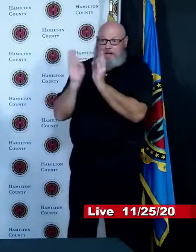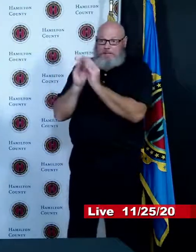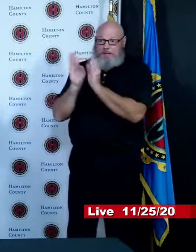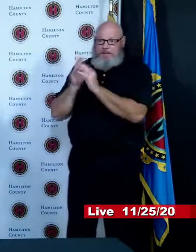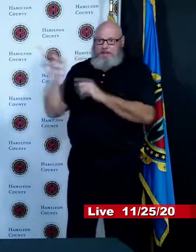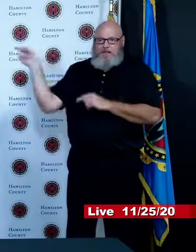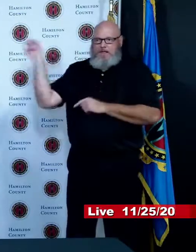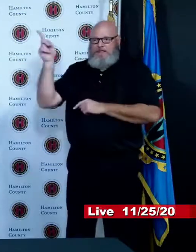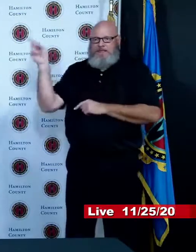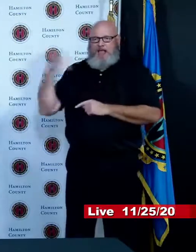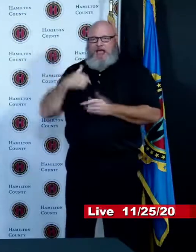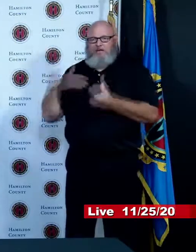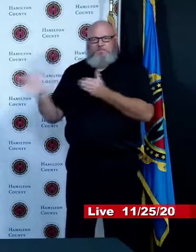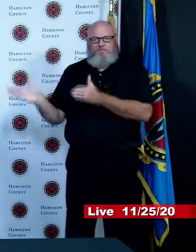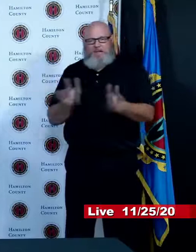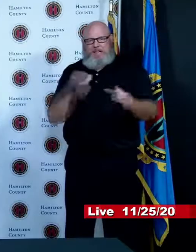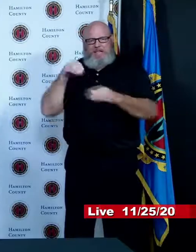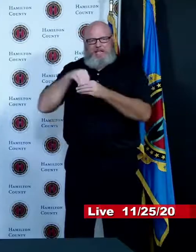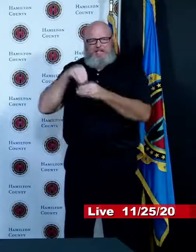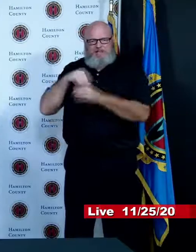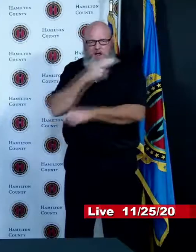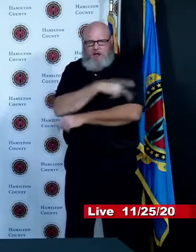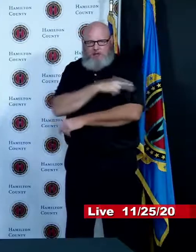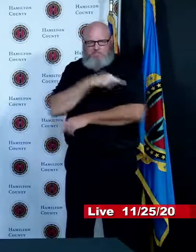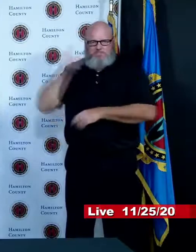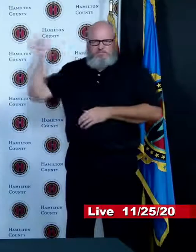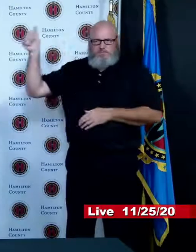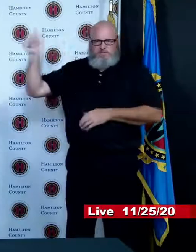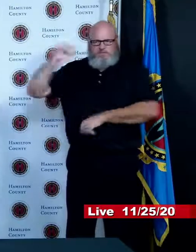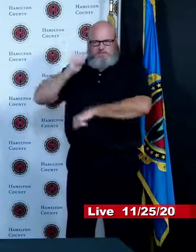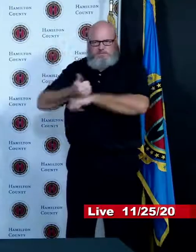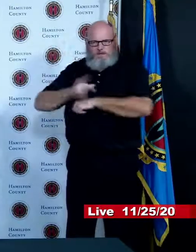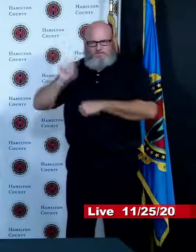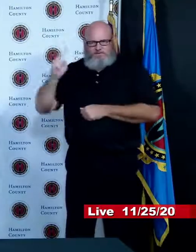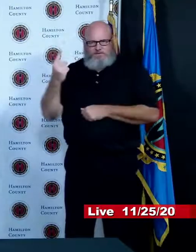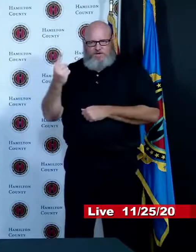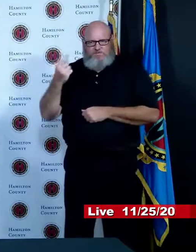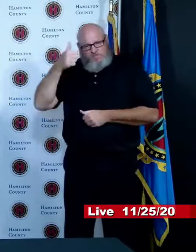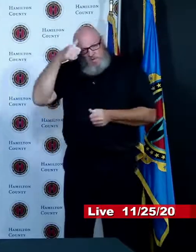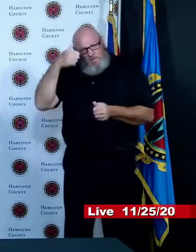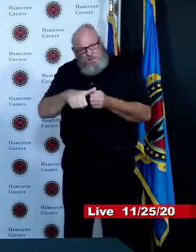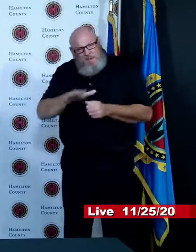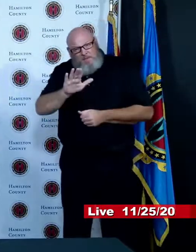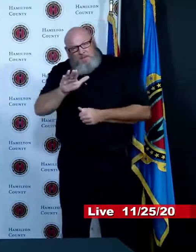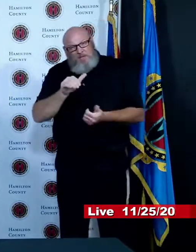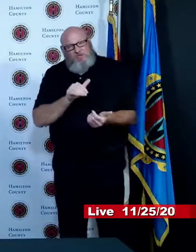would like to utilize first for example Dr Lofgren stood before us at this forum and indicated that